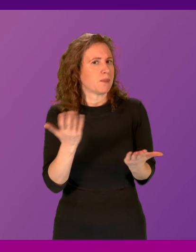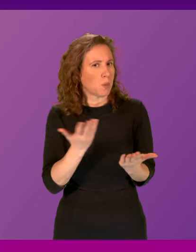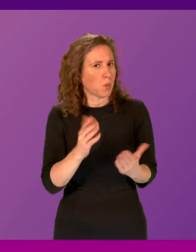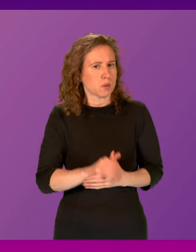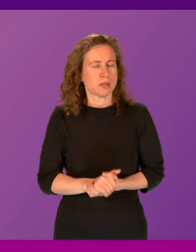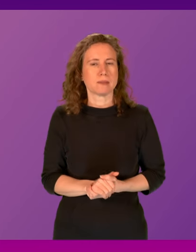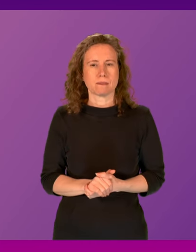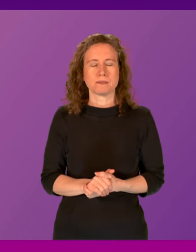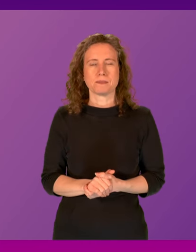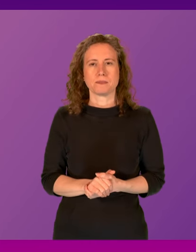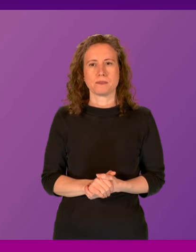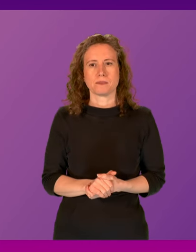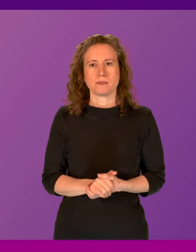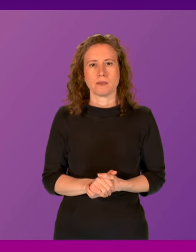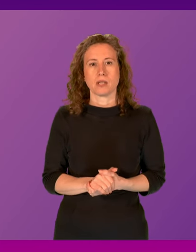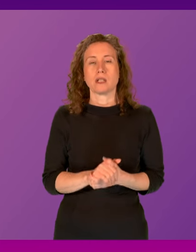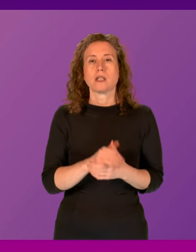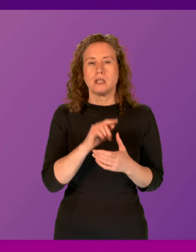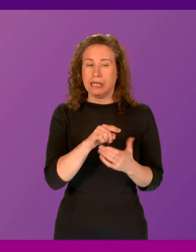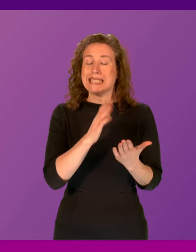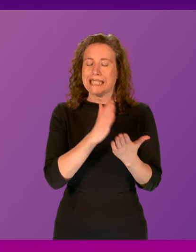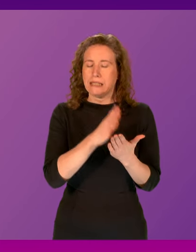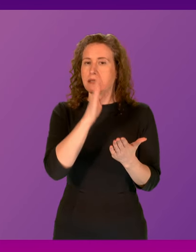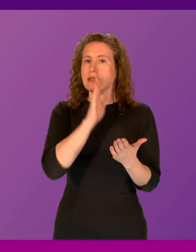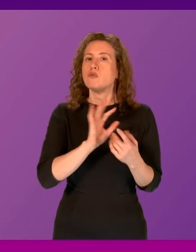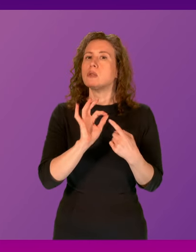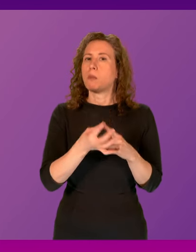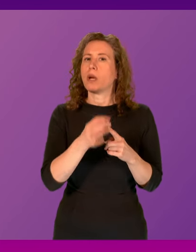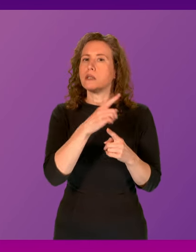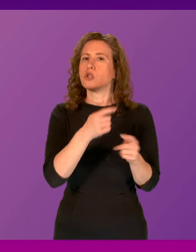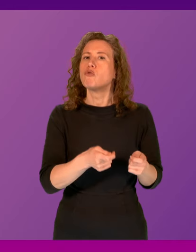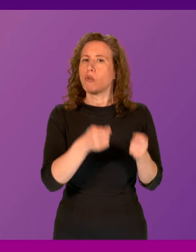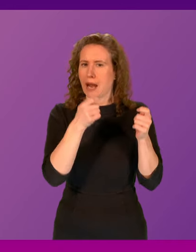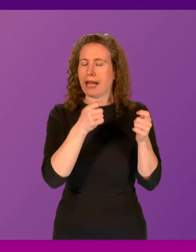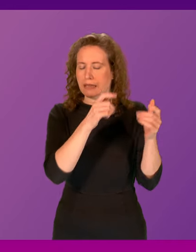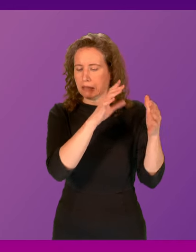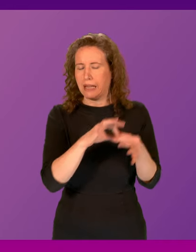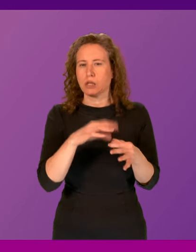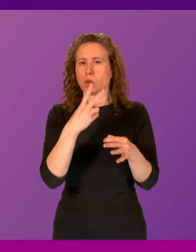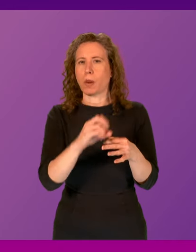that they deserve. He raises a serious point around the 2030 target. Of course,